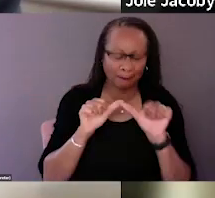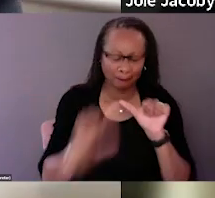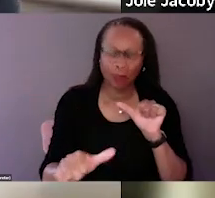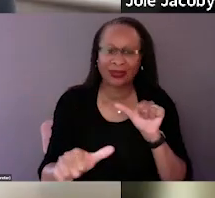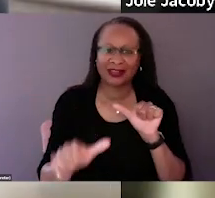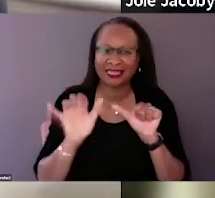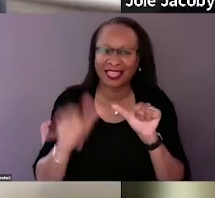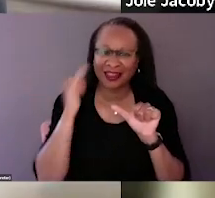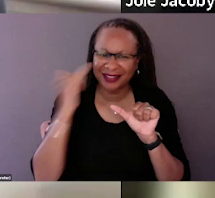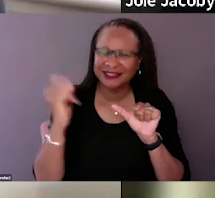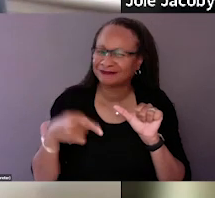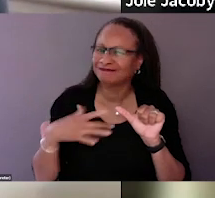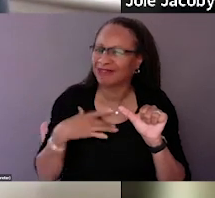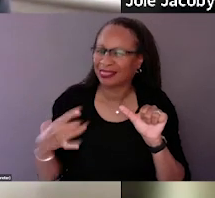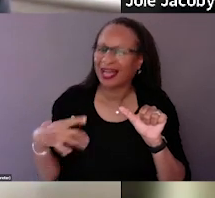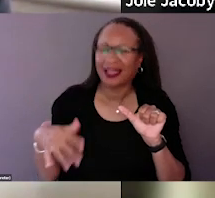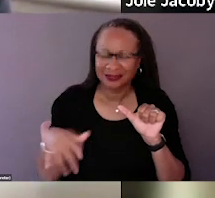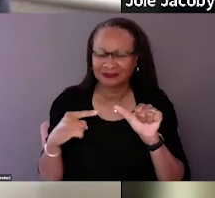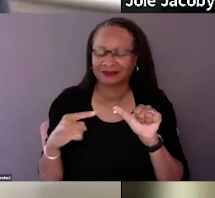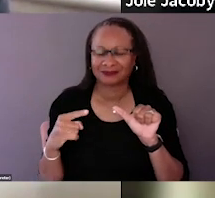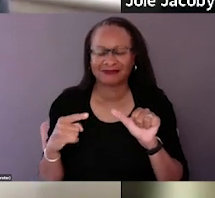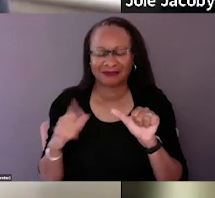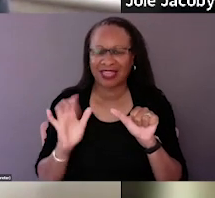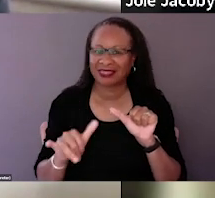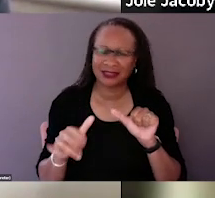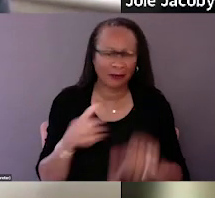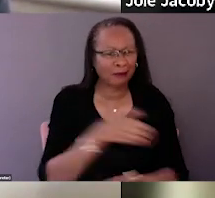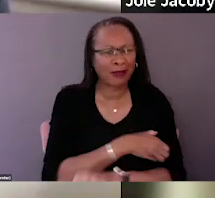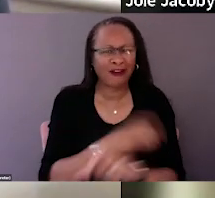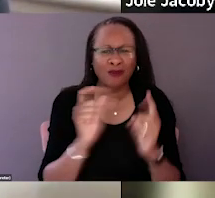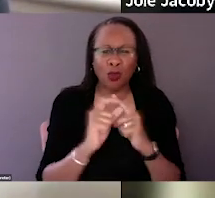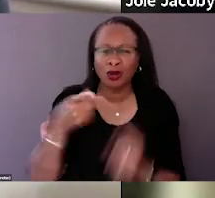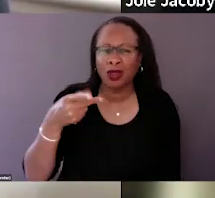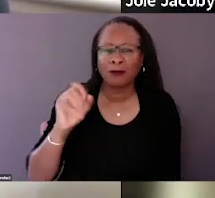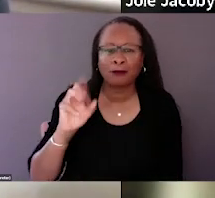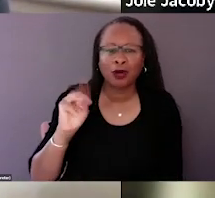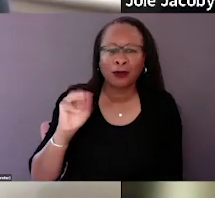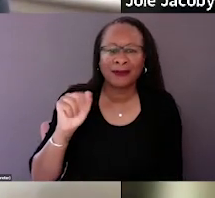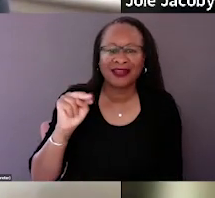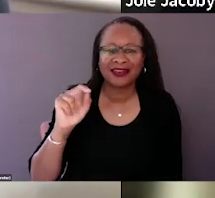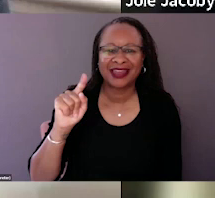because that is such a powerful word, especially when it comes to just Black culture